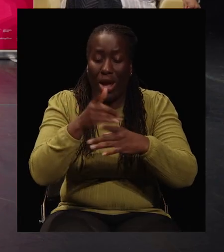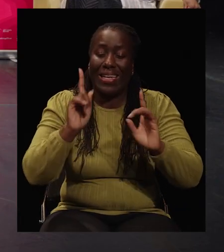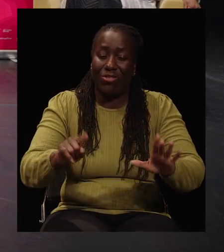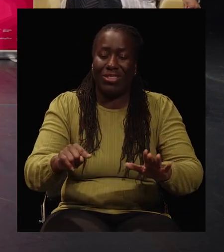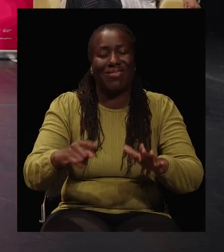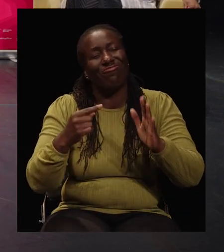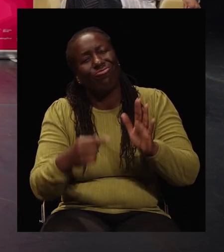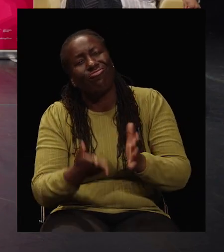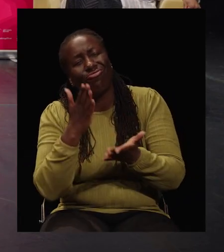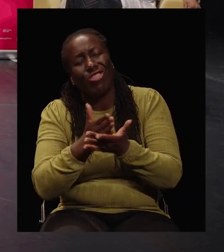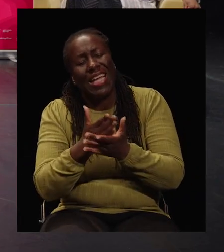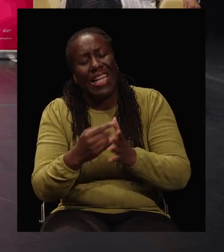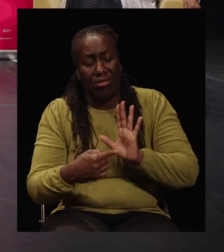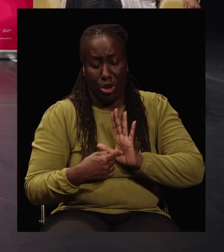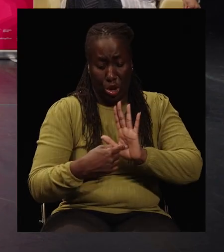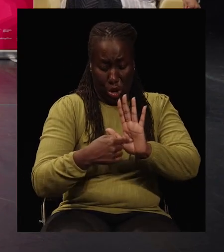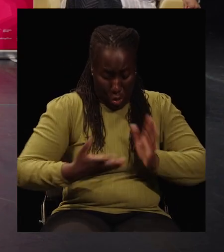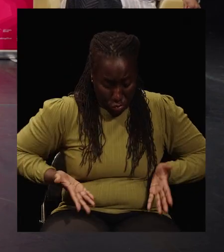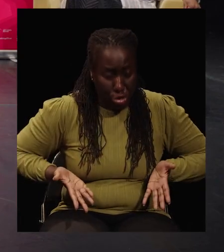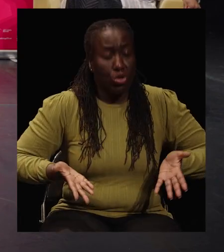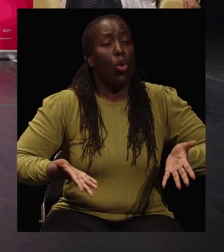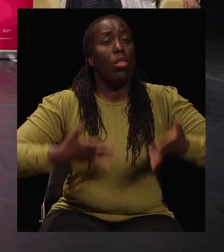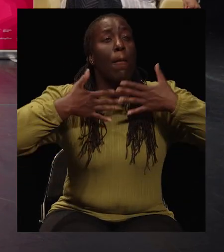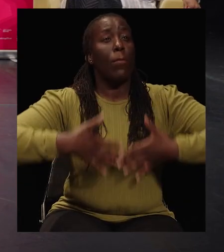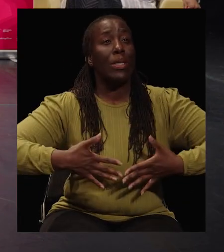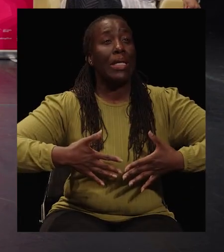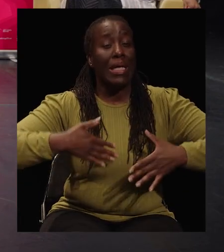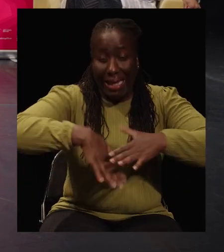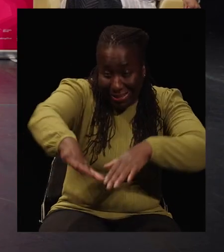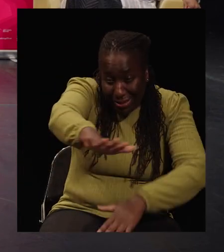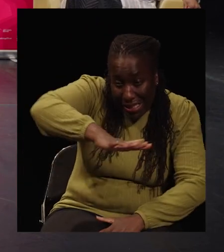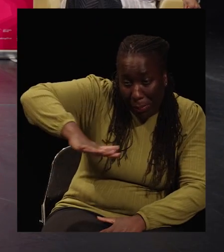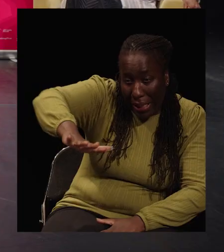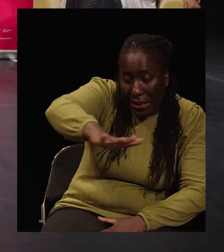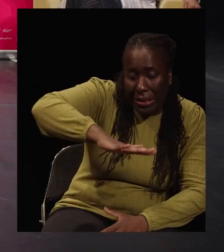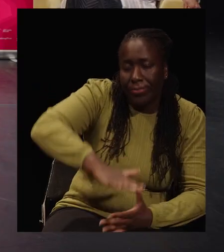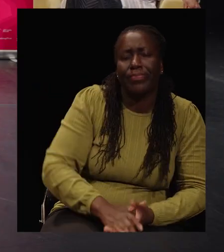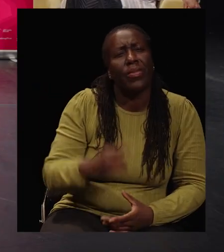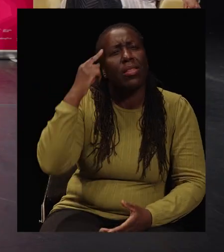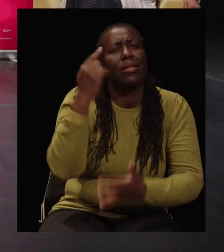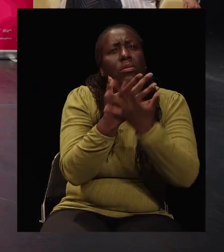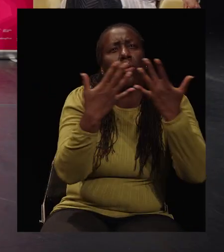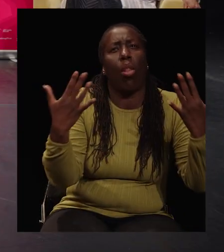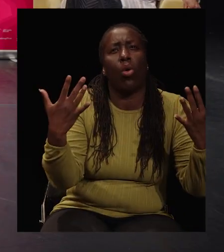communicated with the body in space. And I think there's a lot of memory